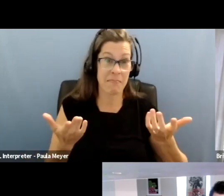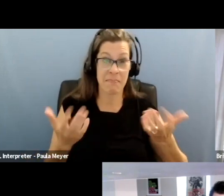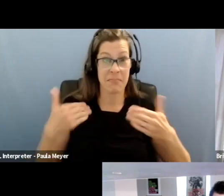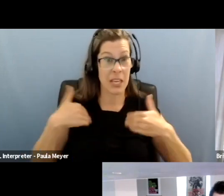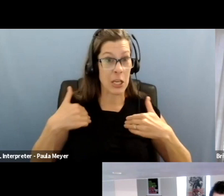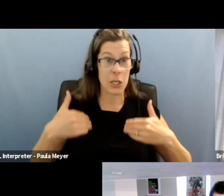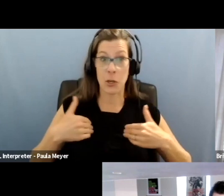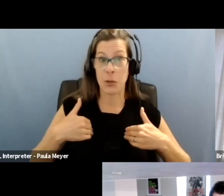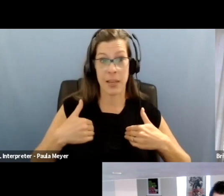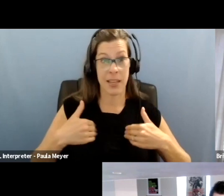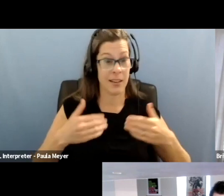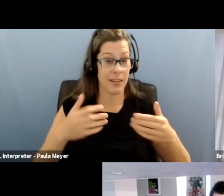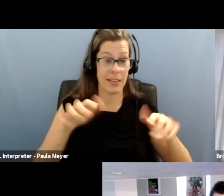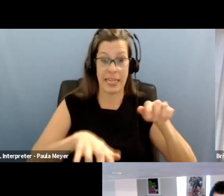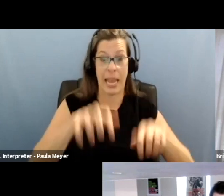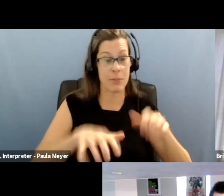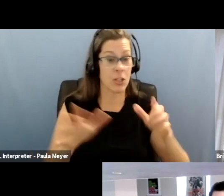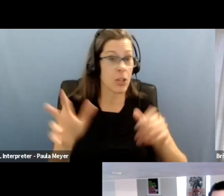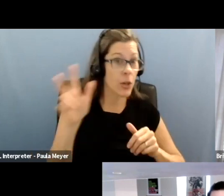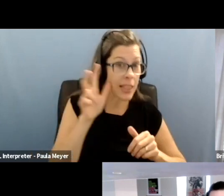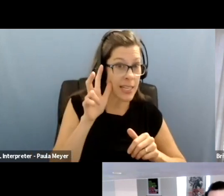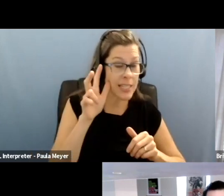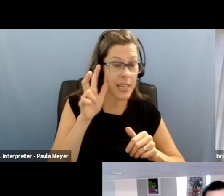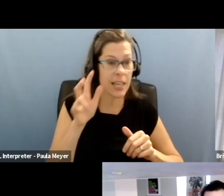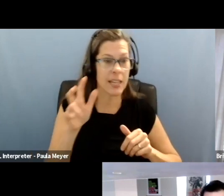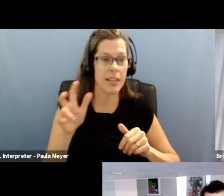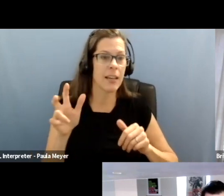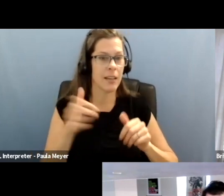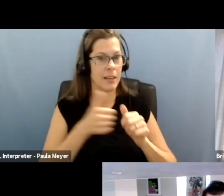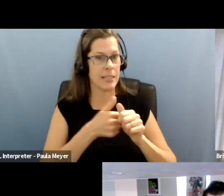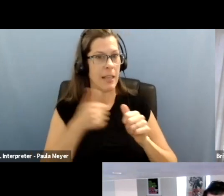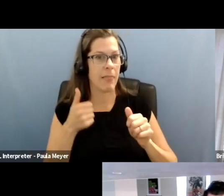listening and typing and that has a bit of a latency naturally built in.